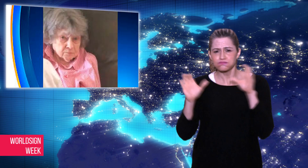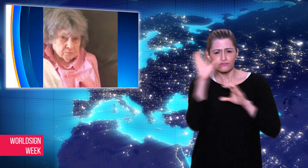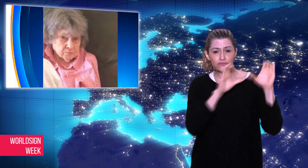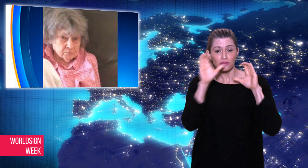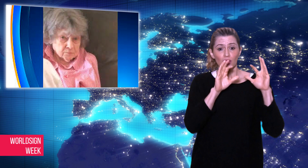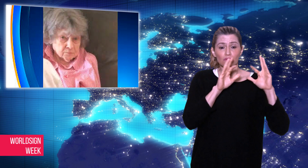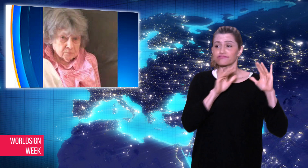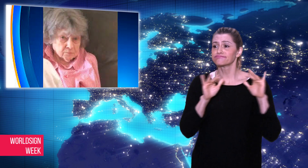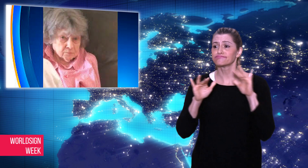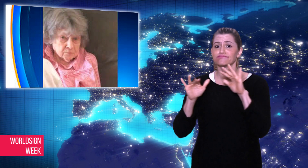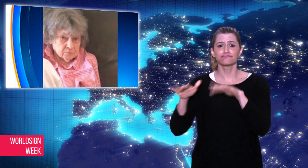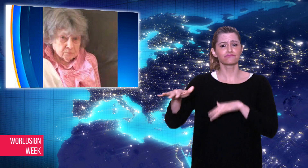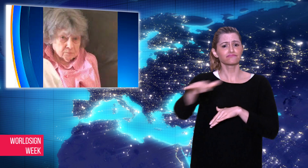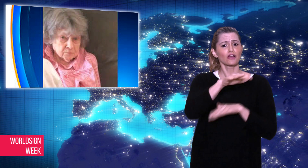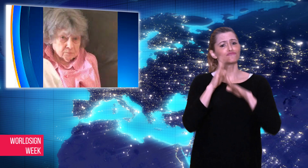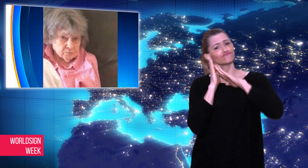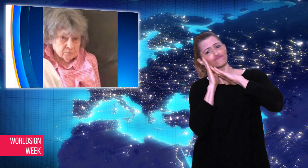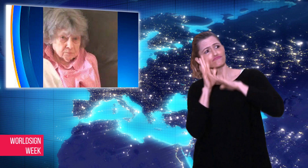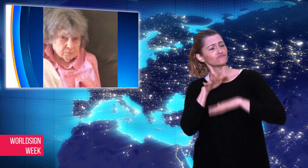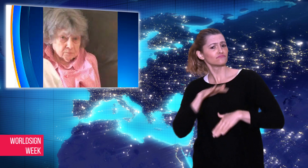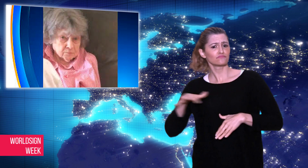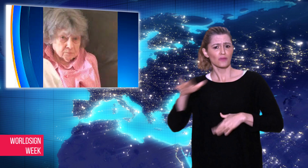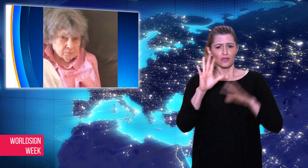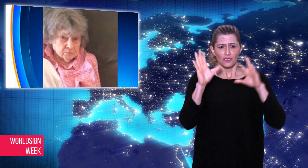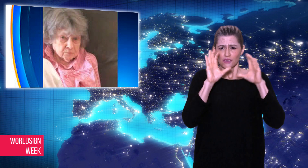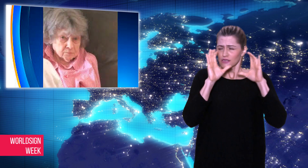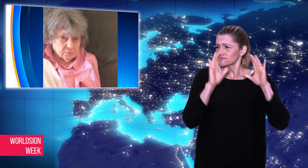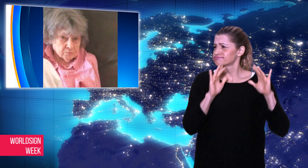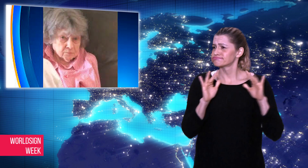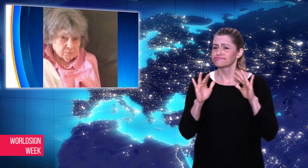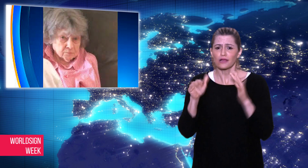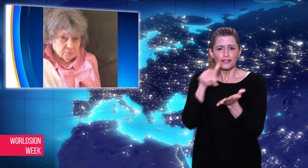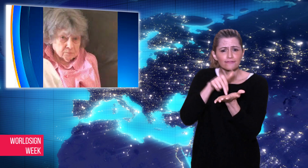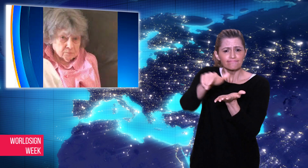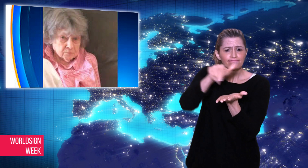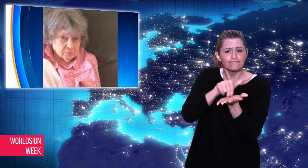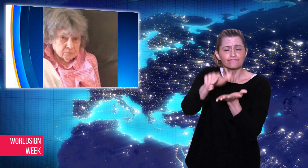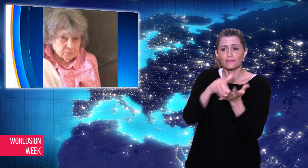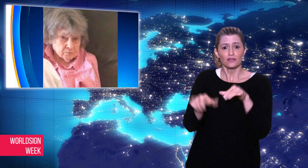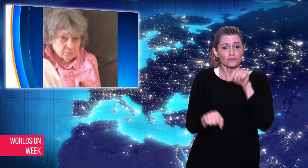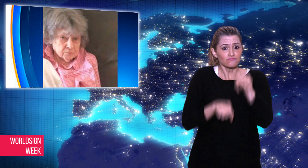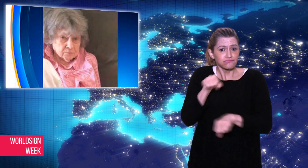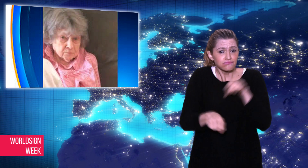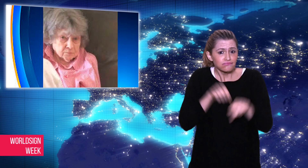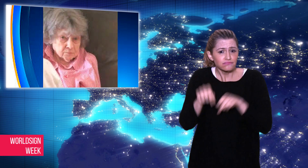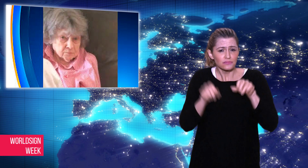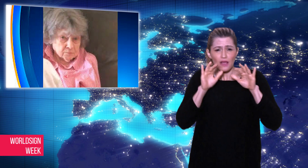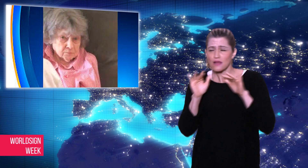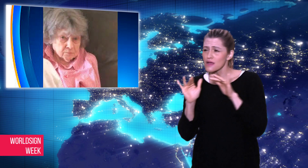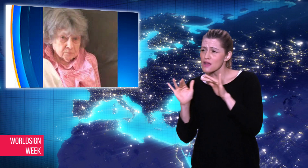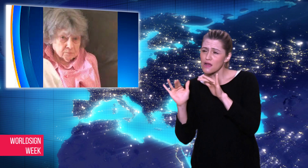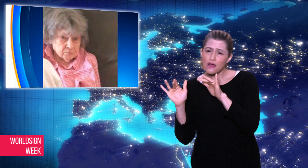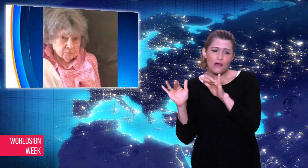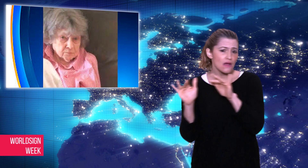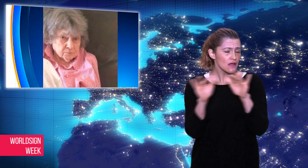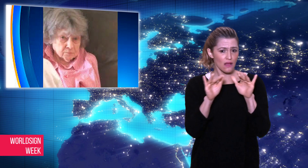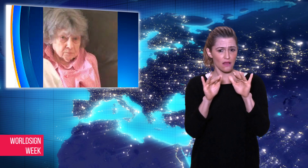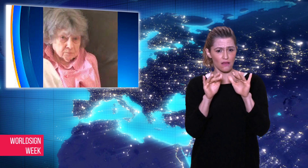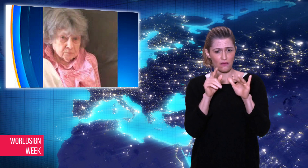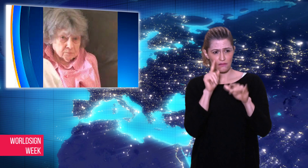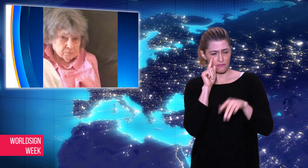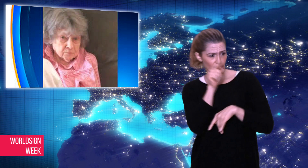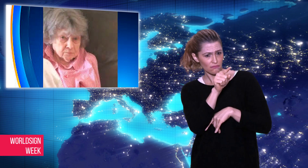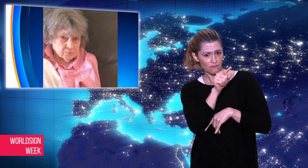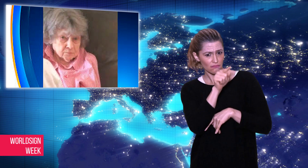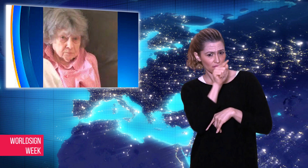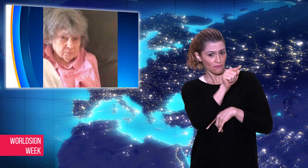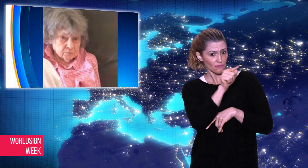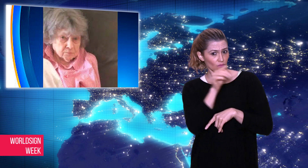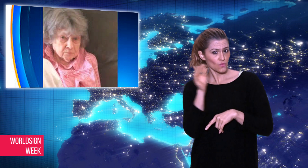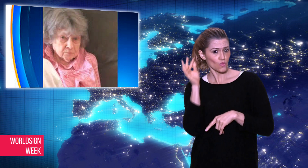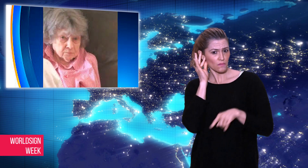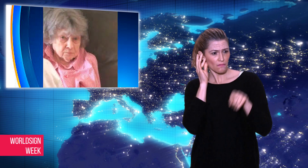They ventured out in their neighbourhood, by foot and